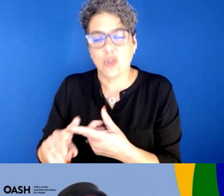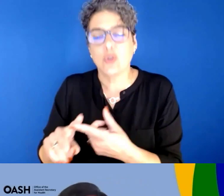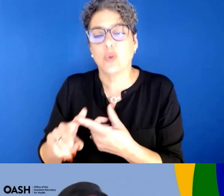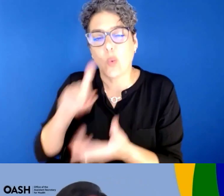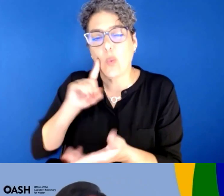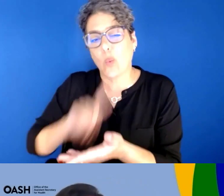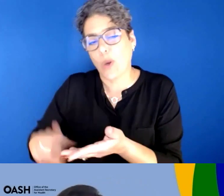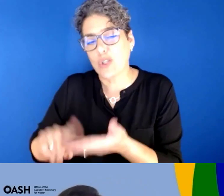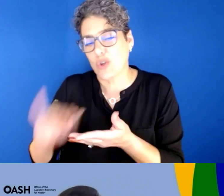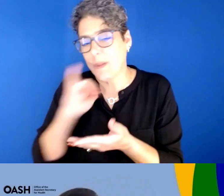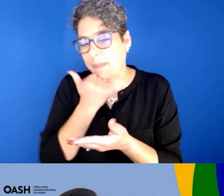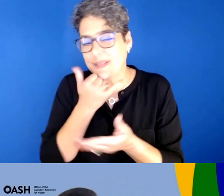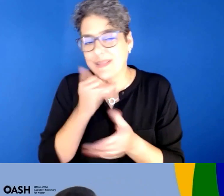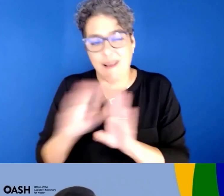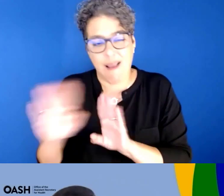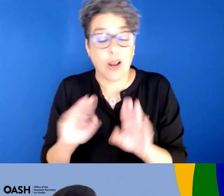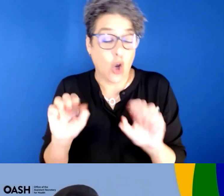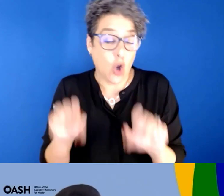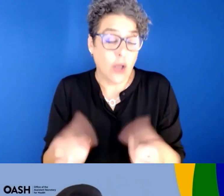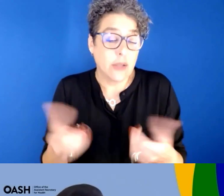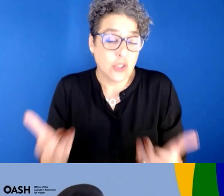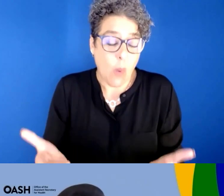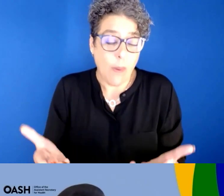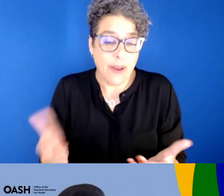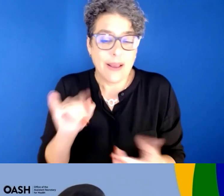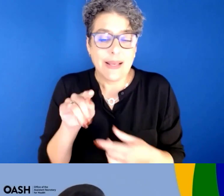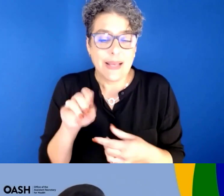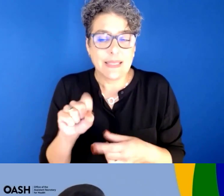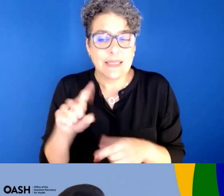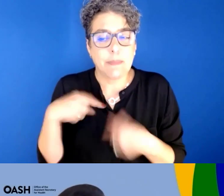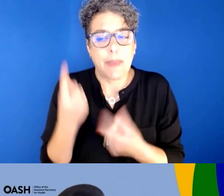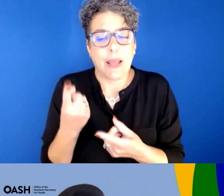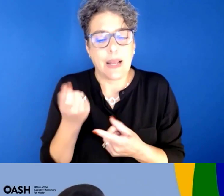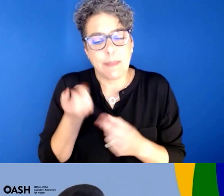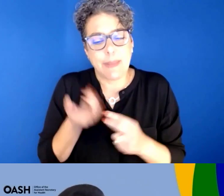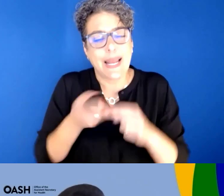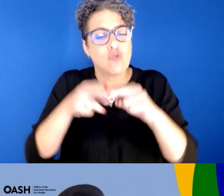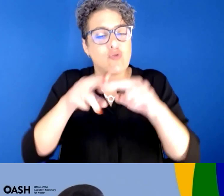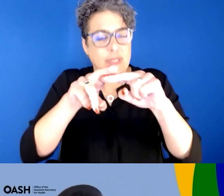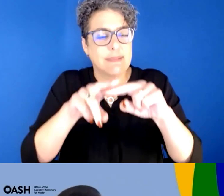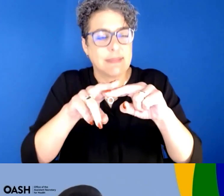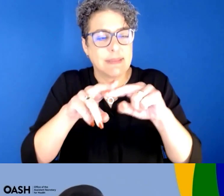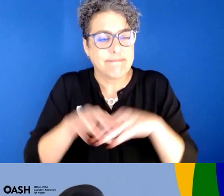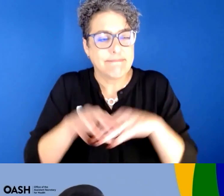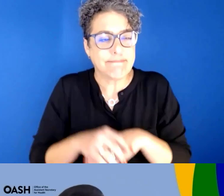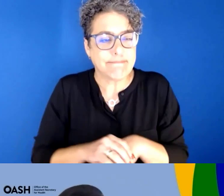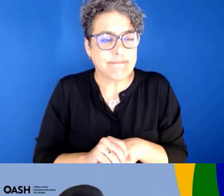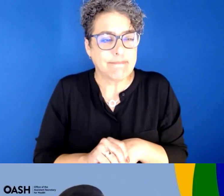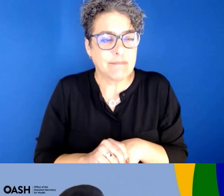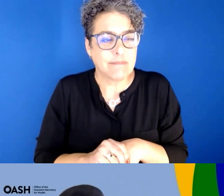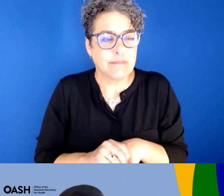and so it's been a, yeah, slightly increasing, I'd say, for research misconduct, but definitely increasing for harassment.